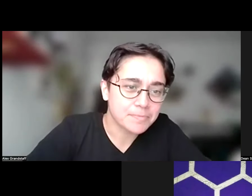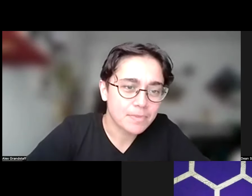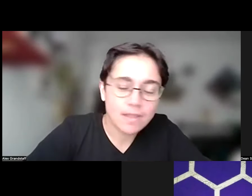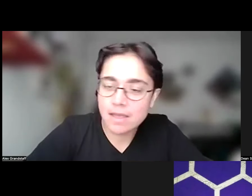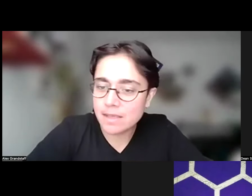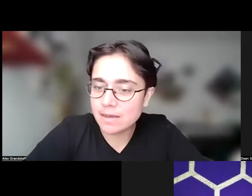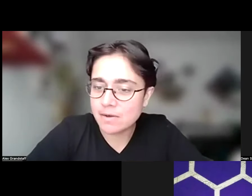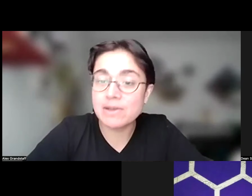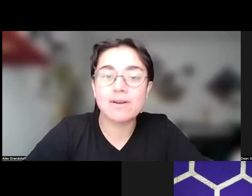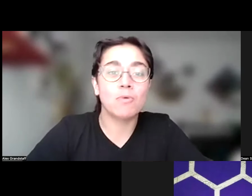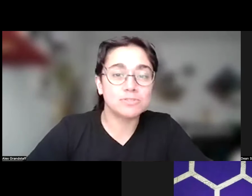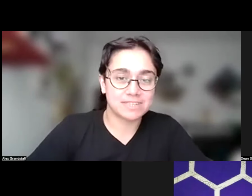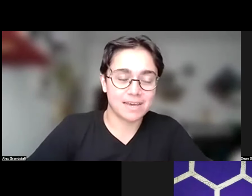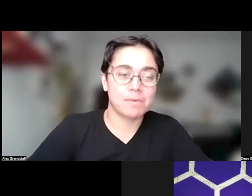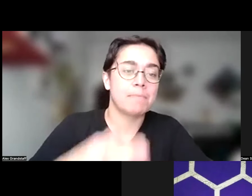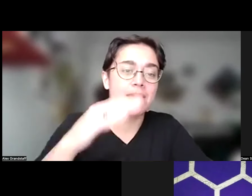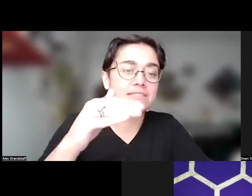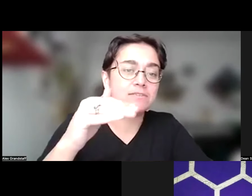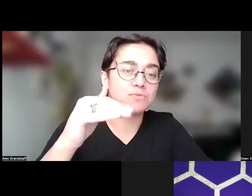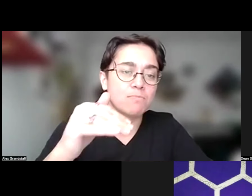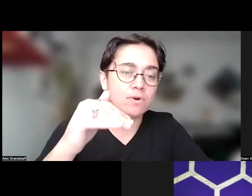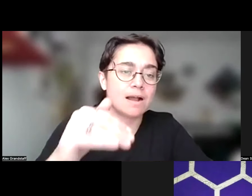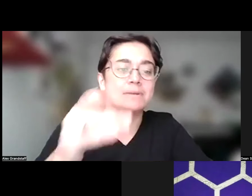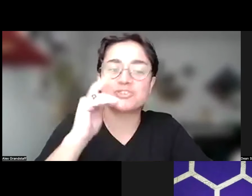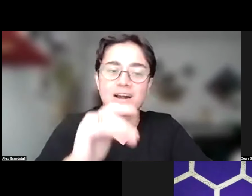That is something you can do more on the social community aspect rather than